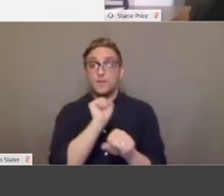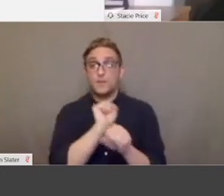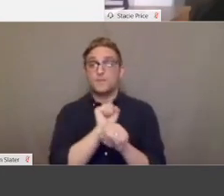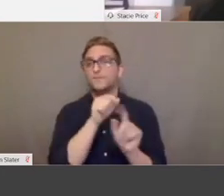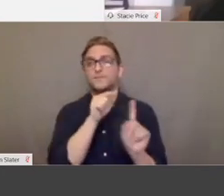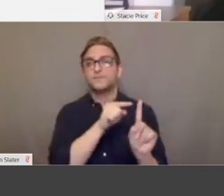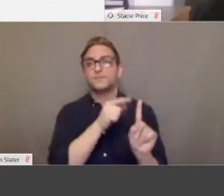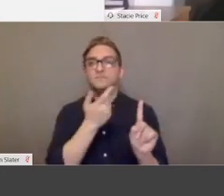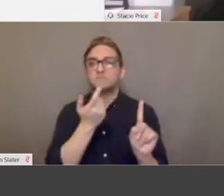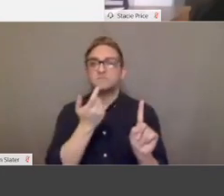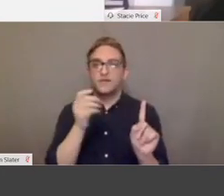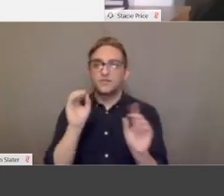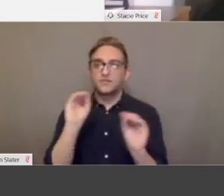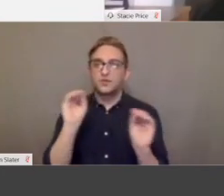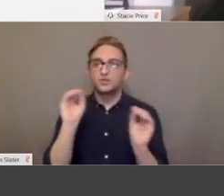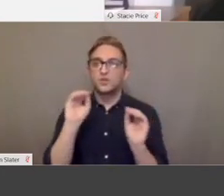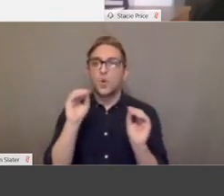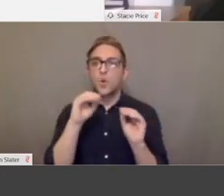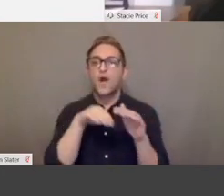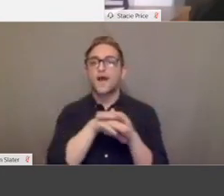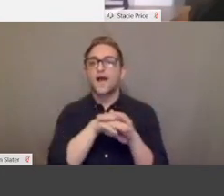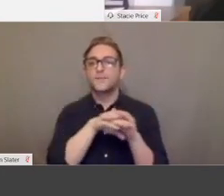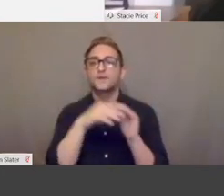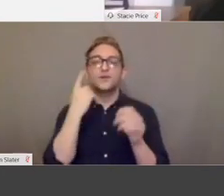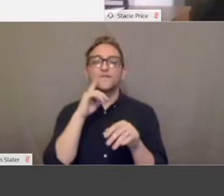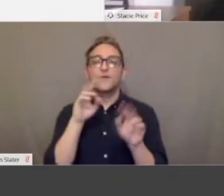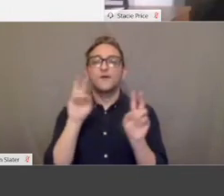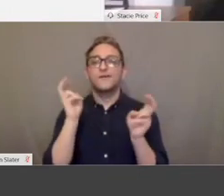called about accommodation for family member or companion.